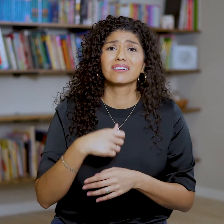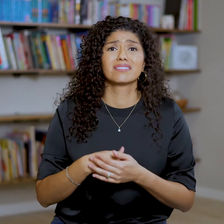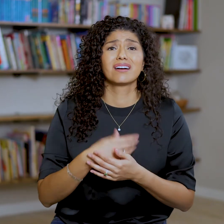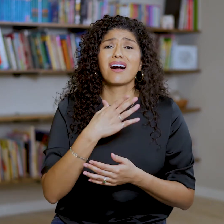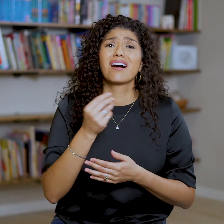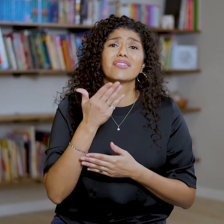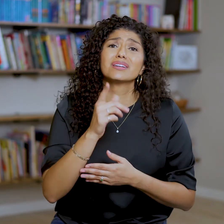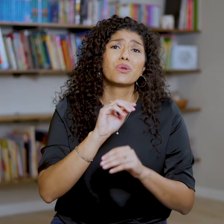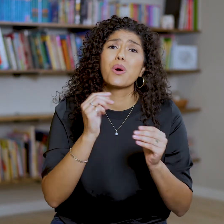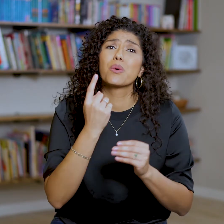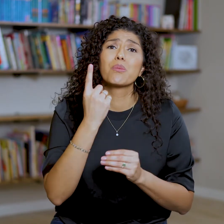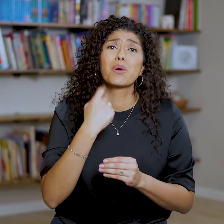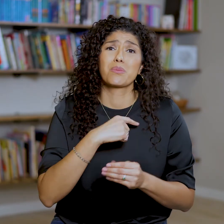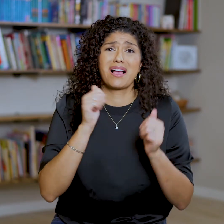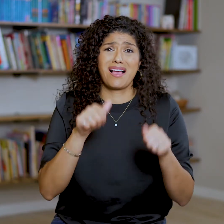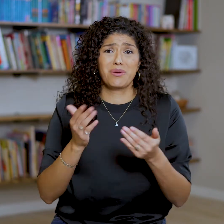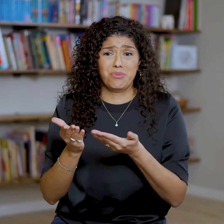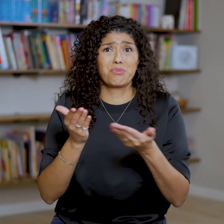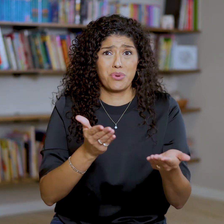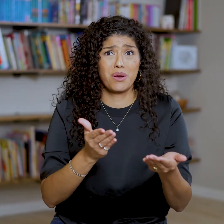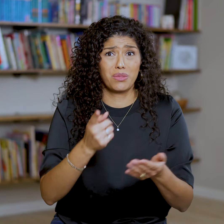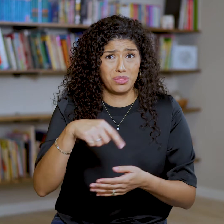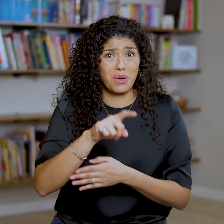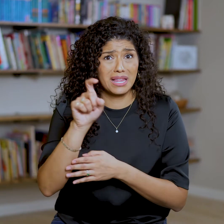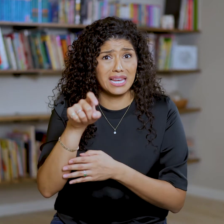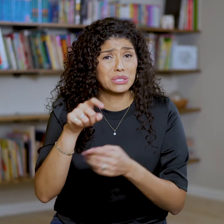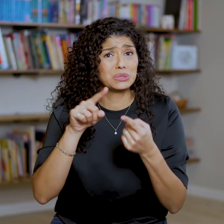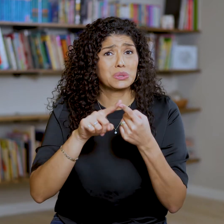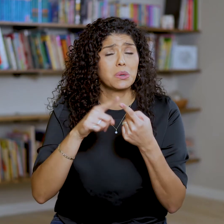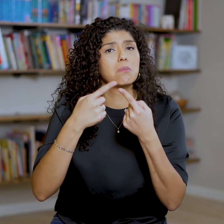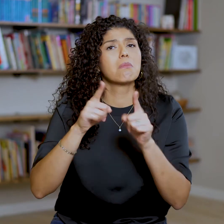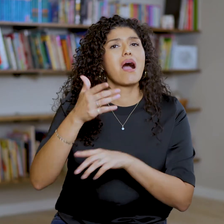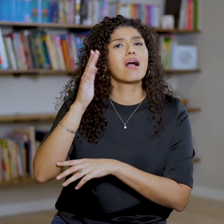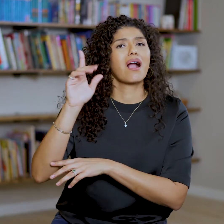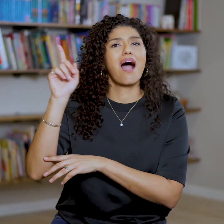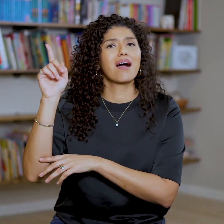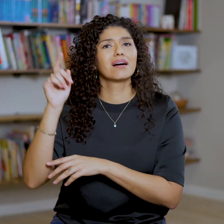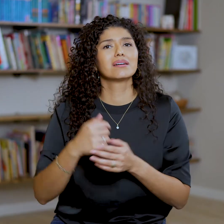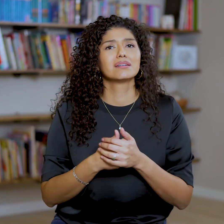and there’s no one we can take those needs to except for God.